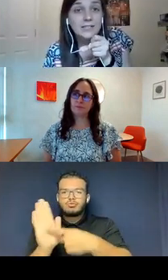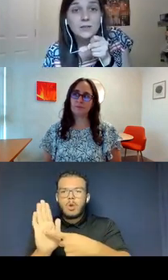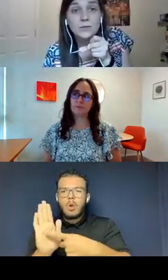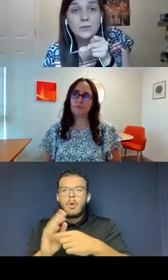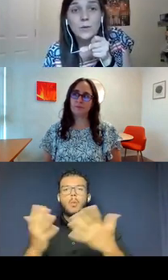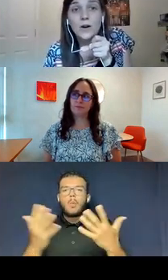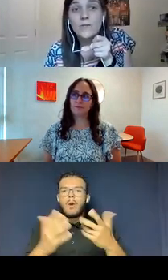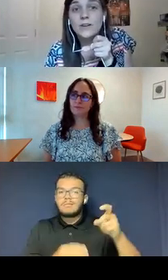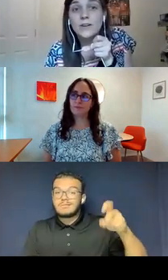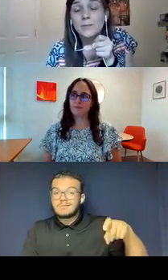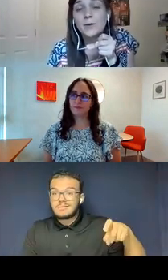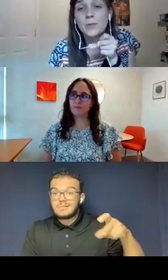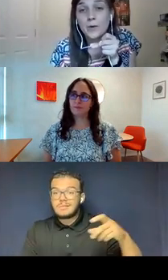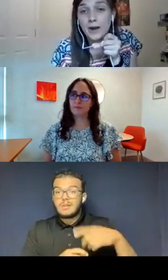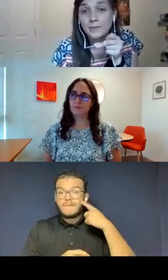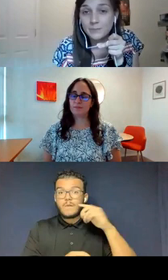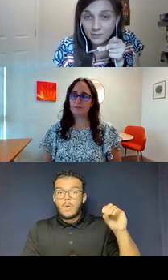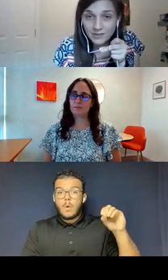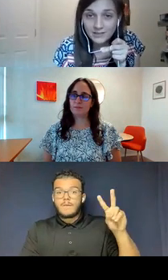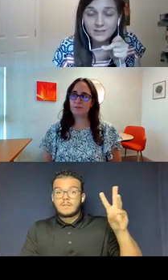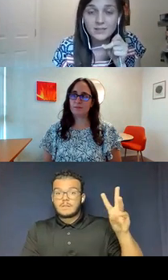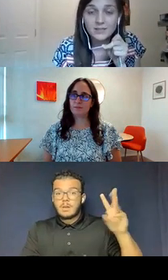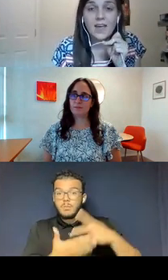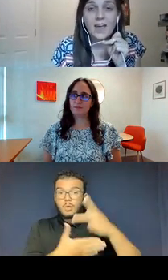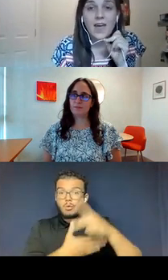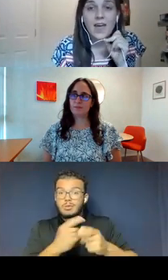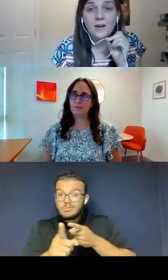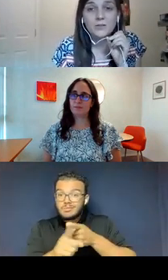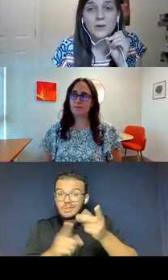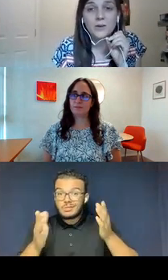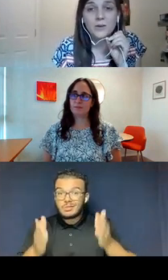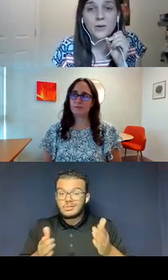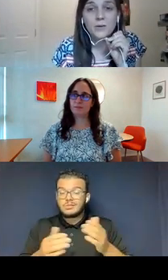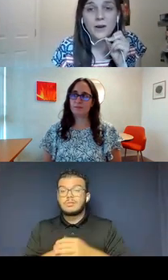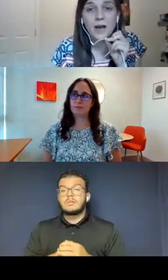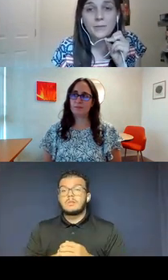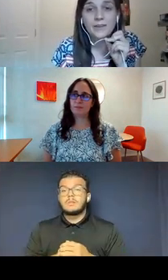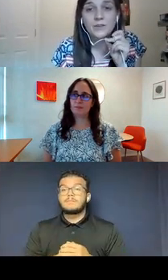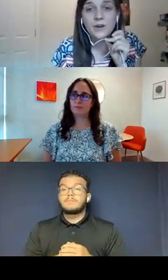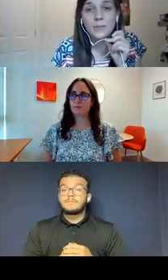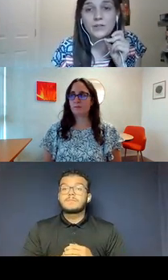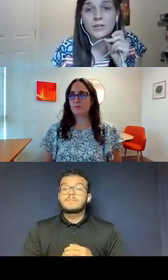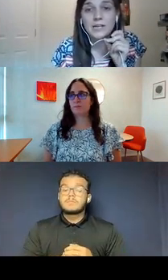to your OVW program specialist. And it also gives you an opportunity